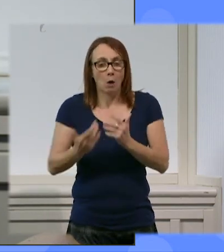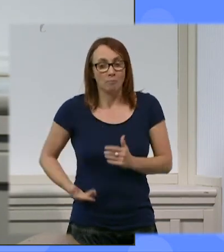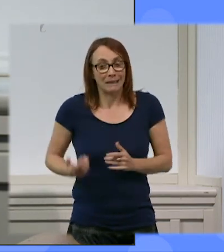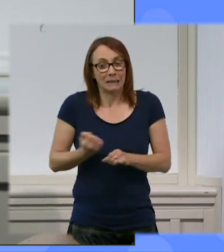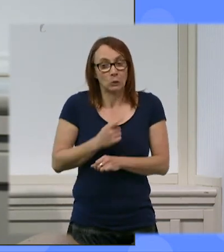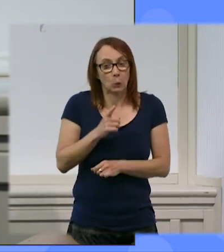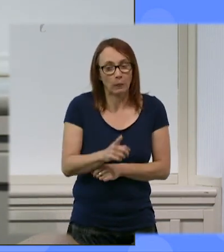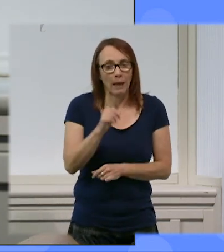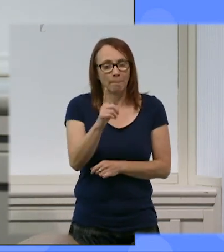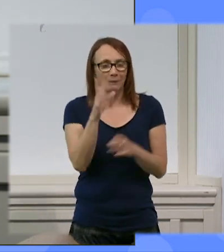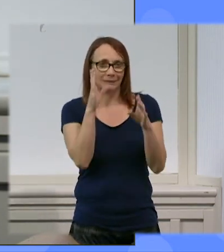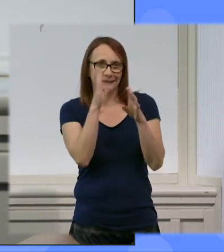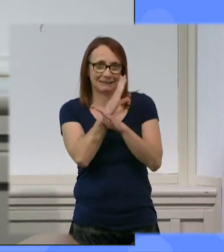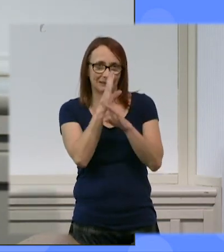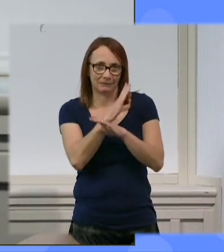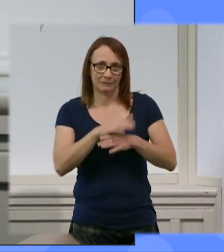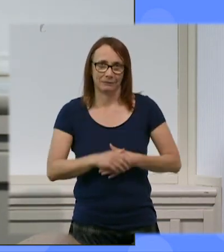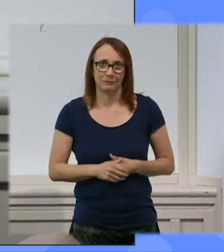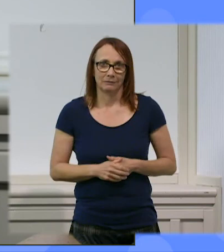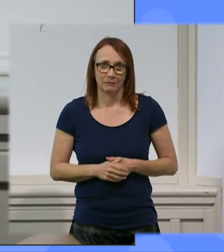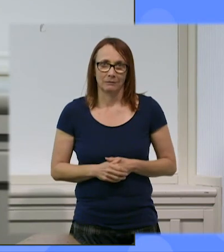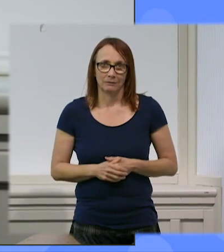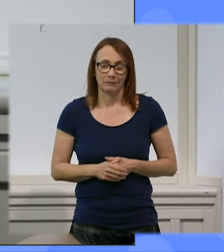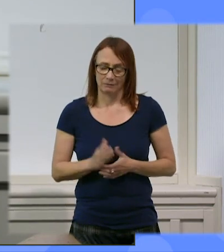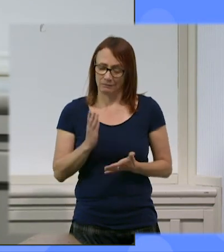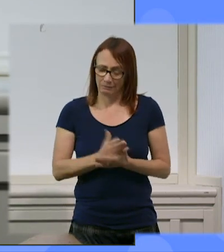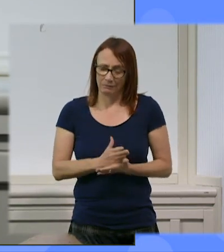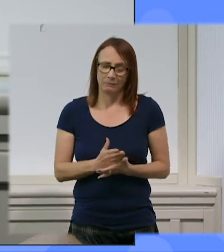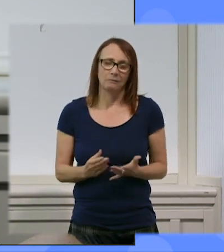headlines but I think that it's really really important that people feel as